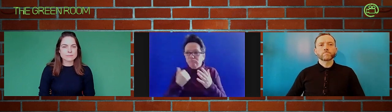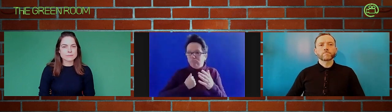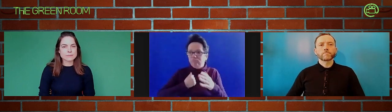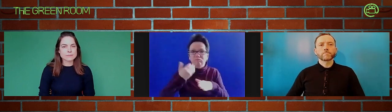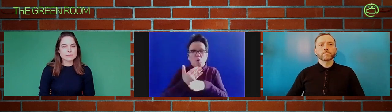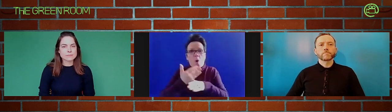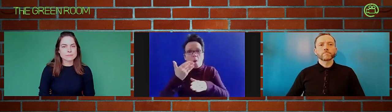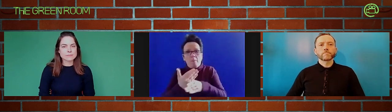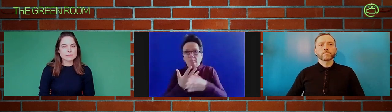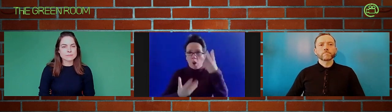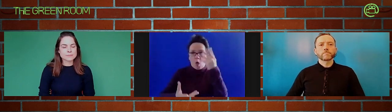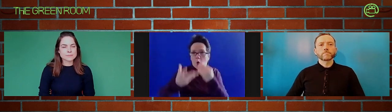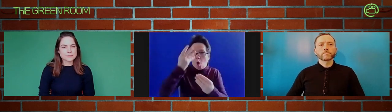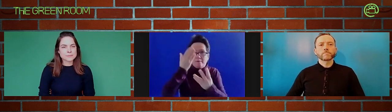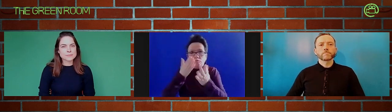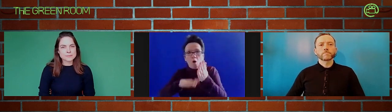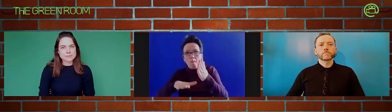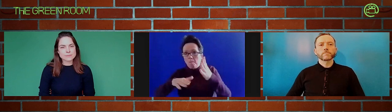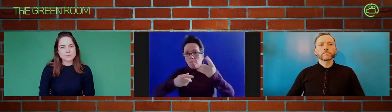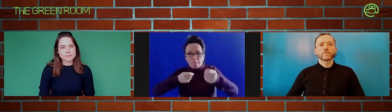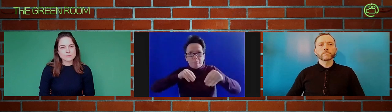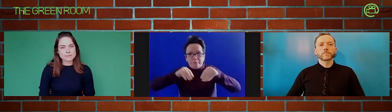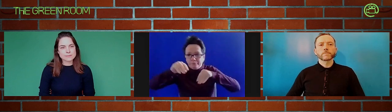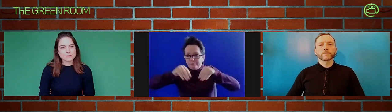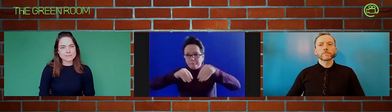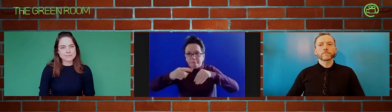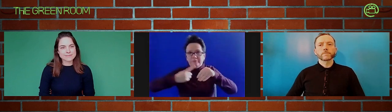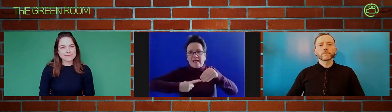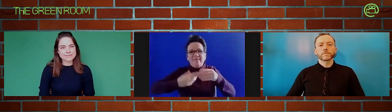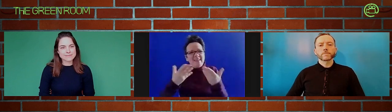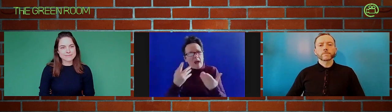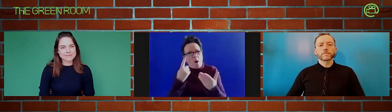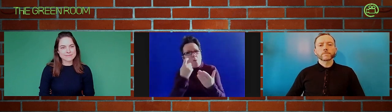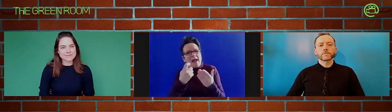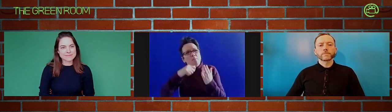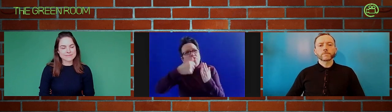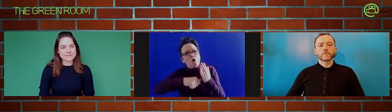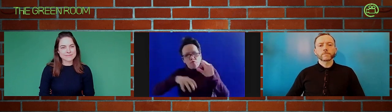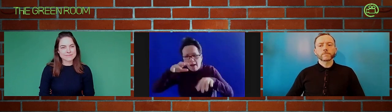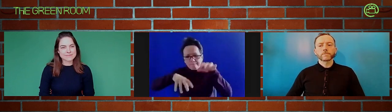so now I can operate and program but initially I couldn't i could just rig things